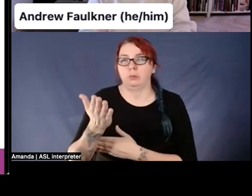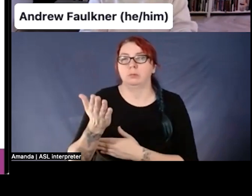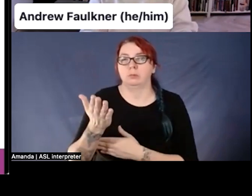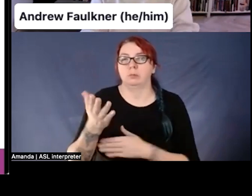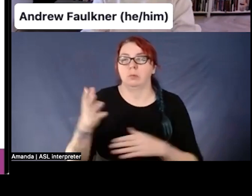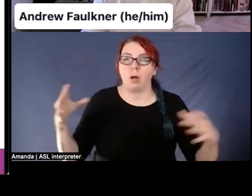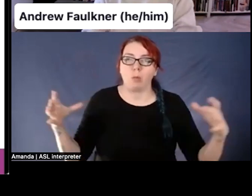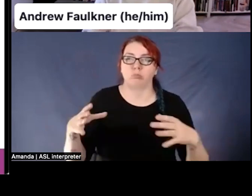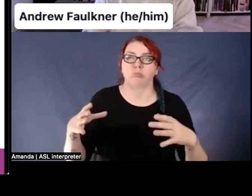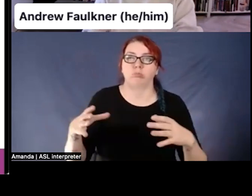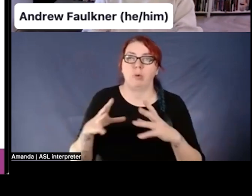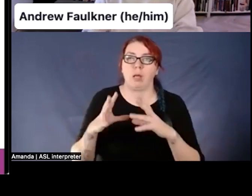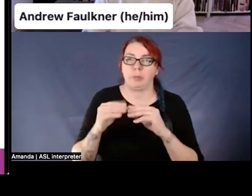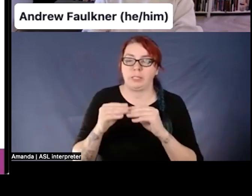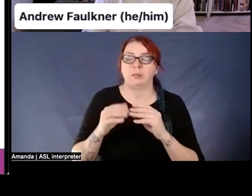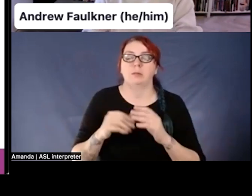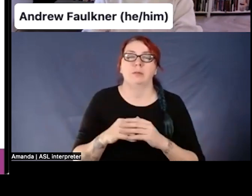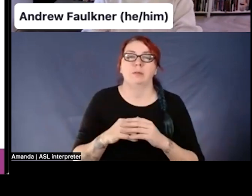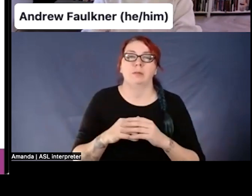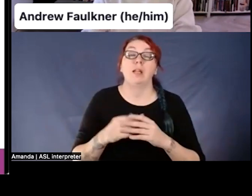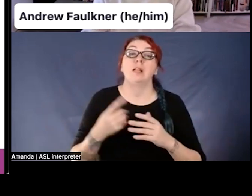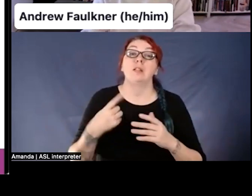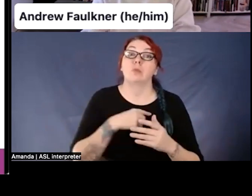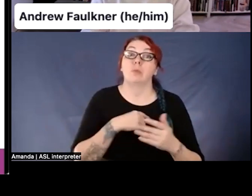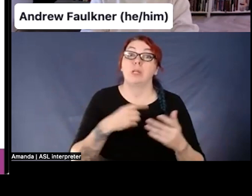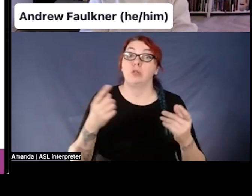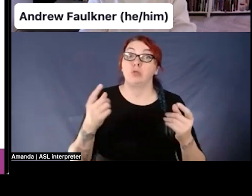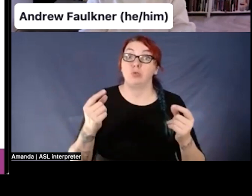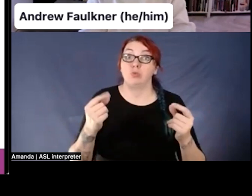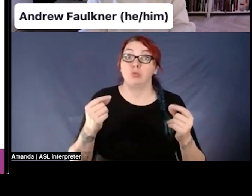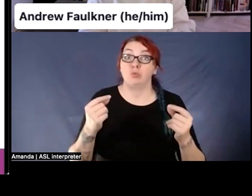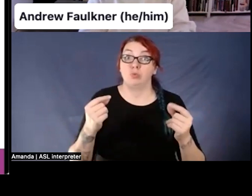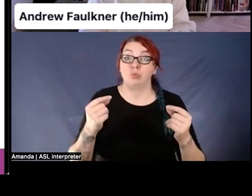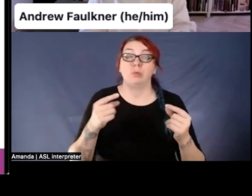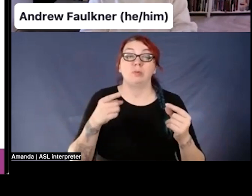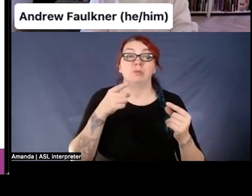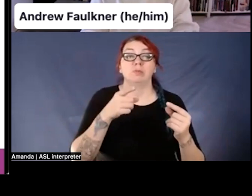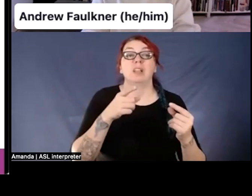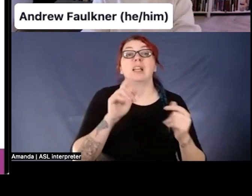big secret for how we do this is we build our agenda asynchronously throughout the week. So